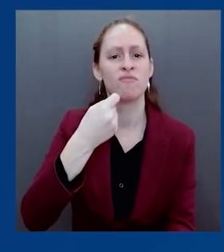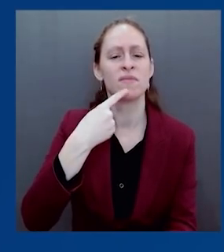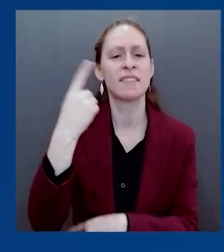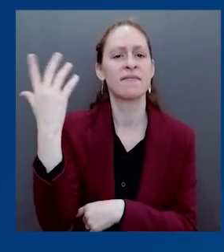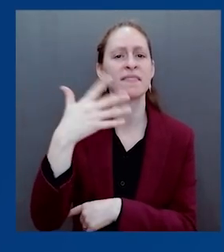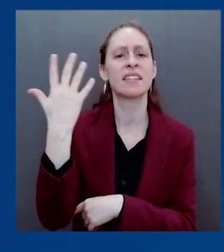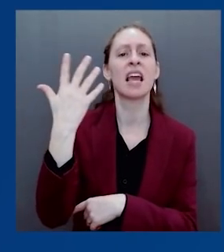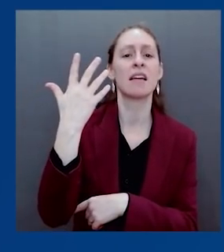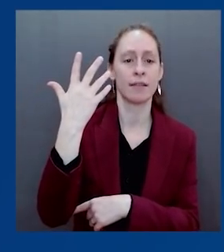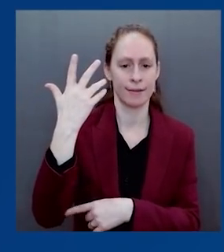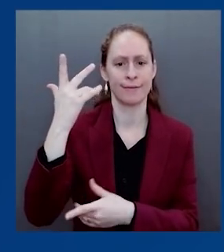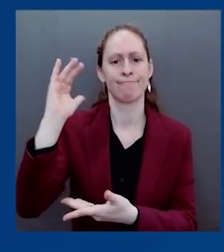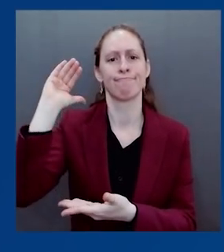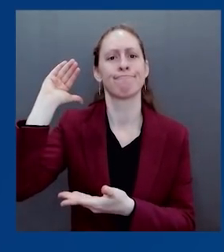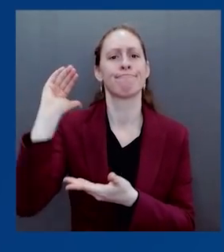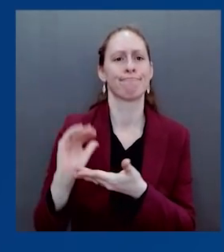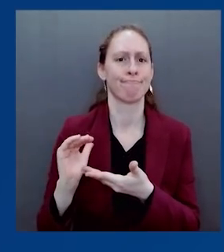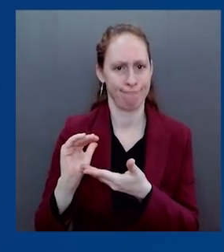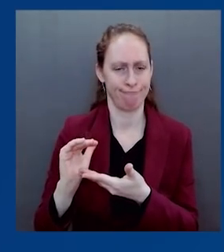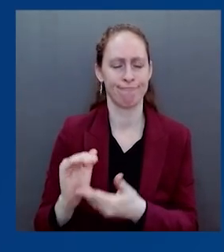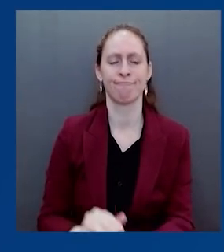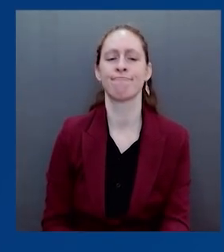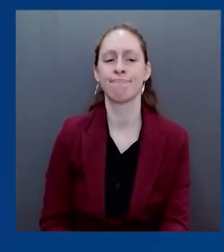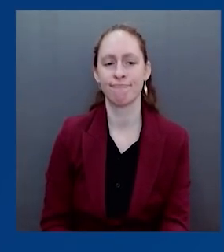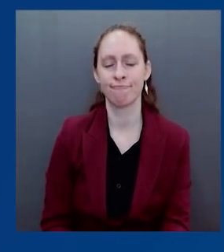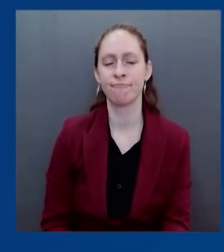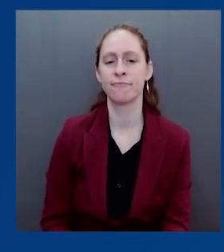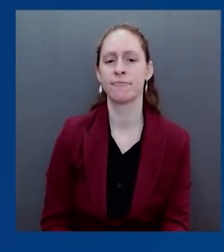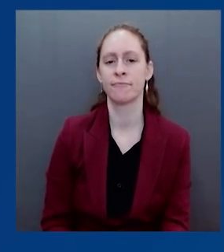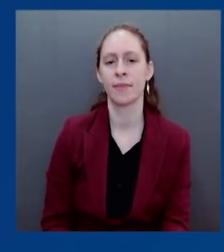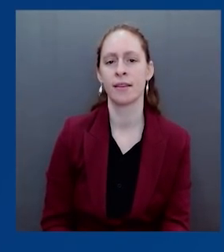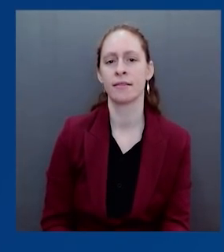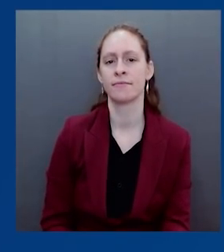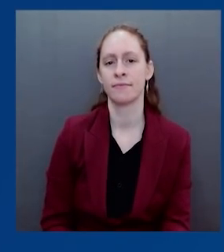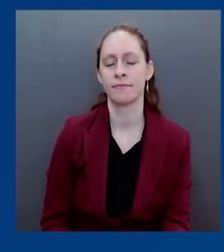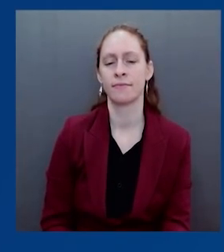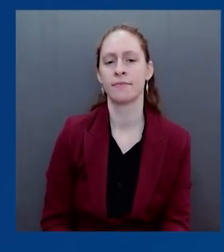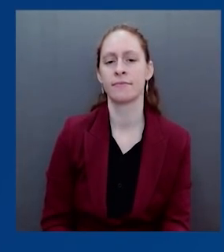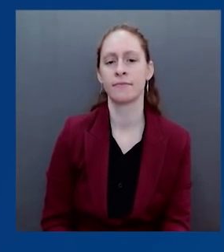What about the prioritization of therapies for outpatients among limited resources?